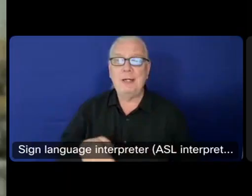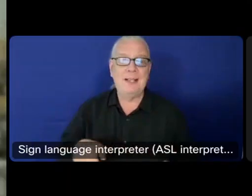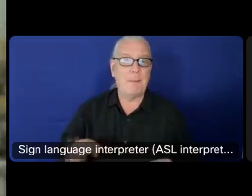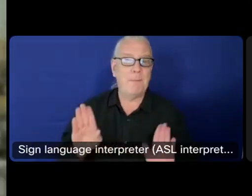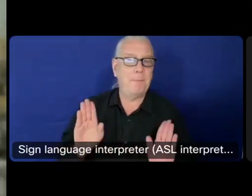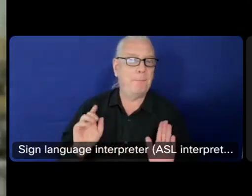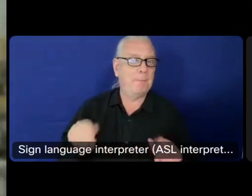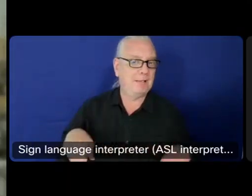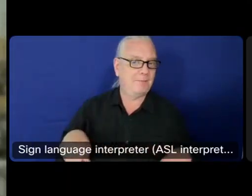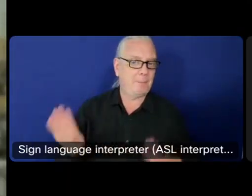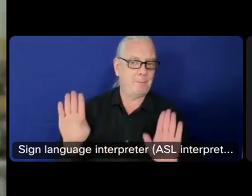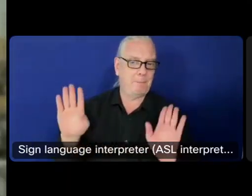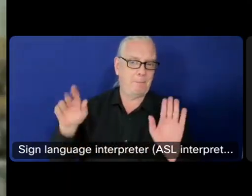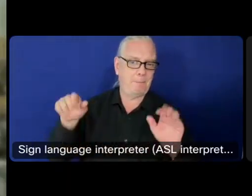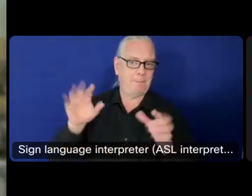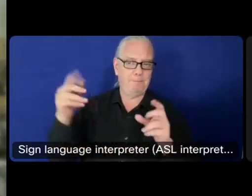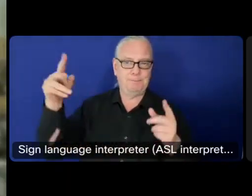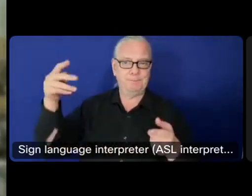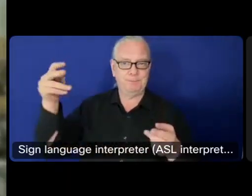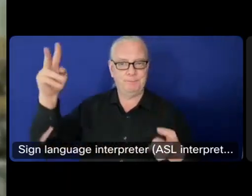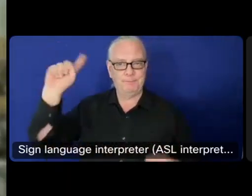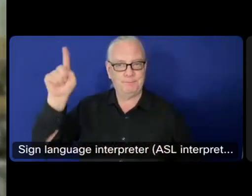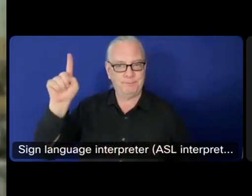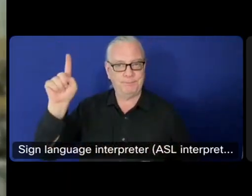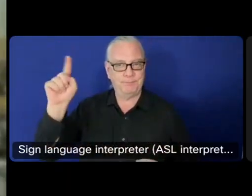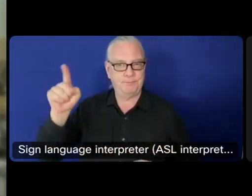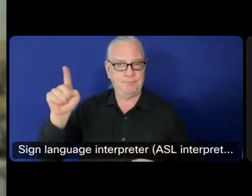stigma. Fighting against the fear that people have when it